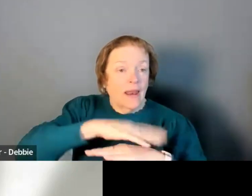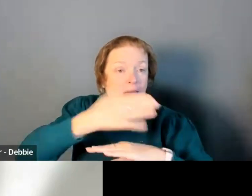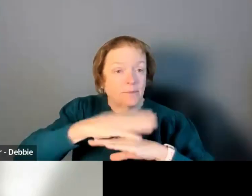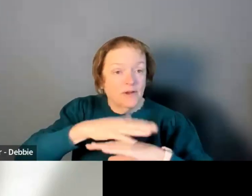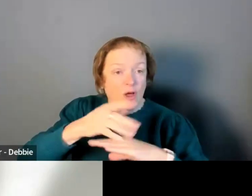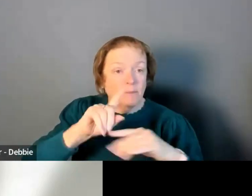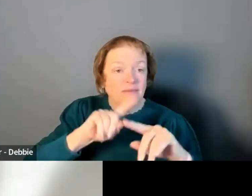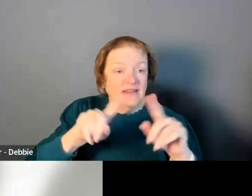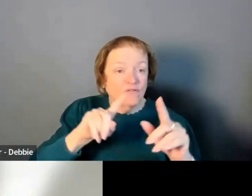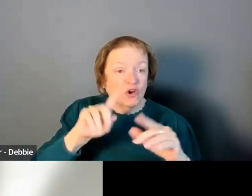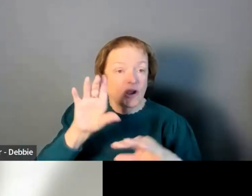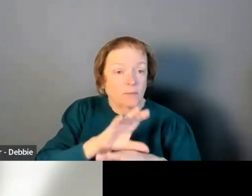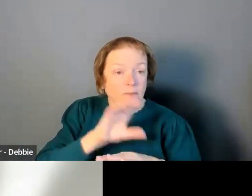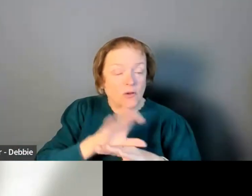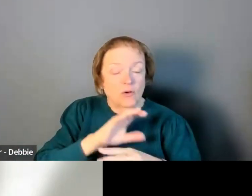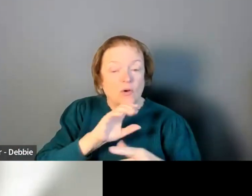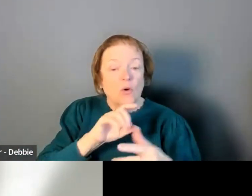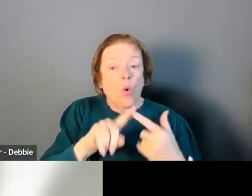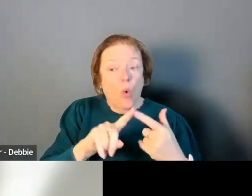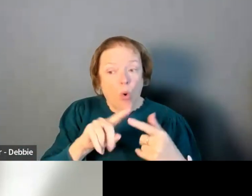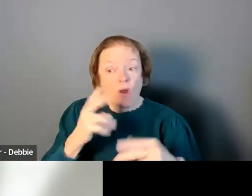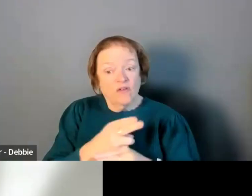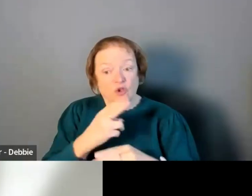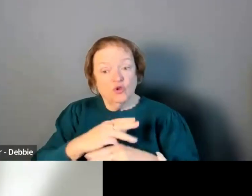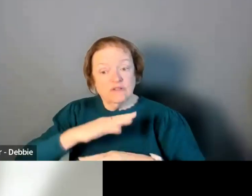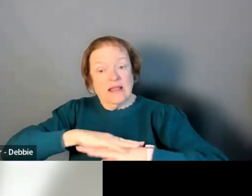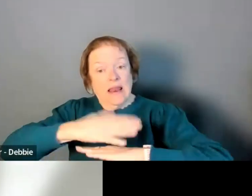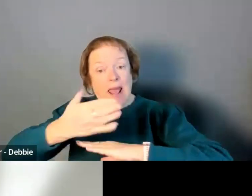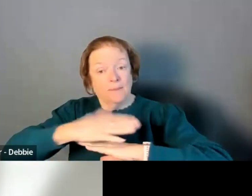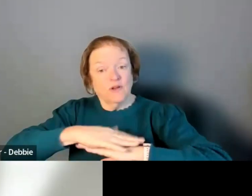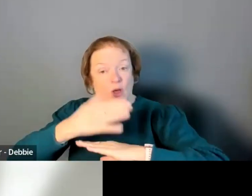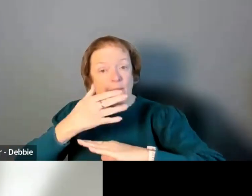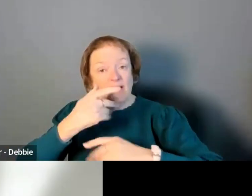Or, if you are using a laptop, and you've tried laptops, switch to a desktop.